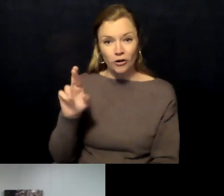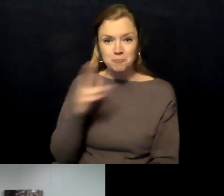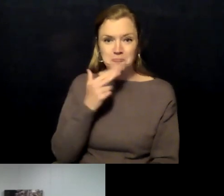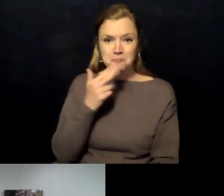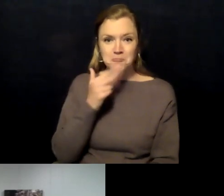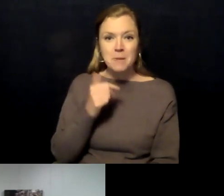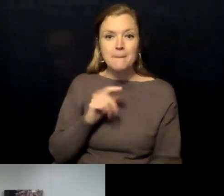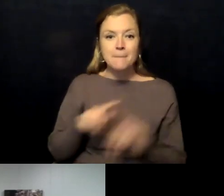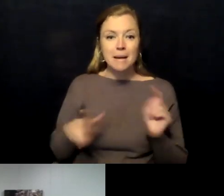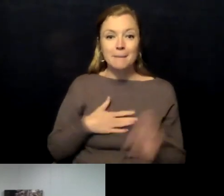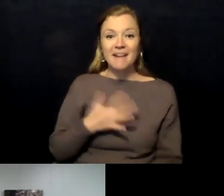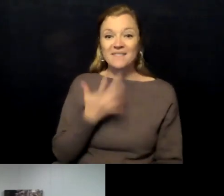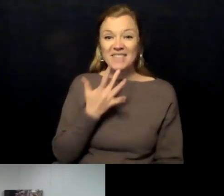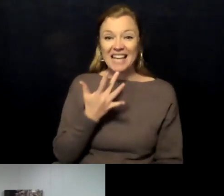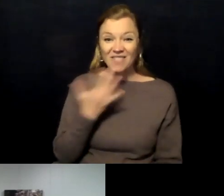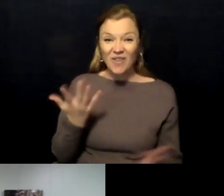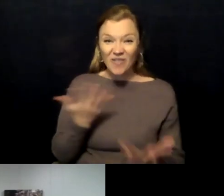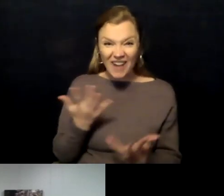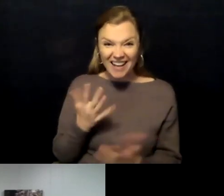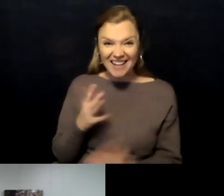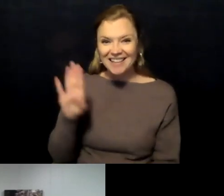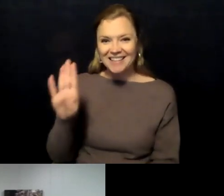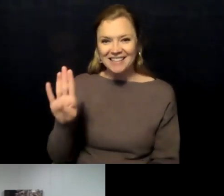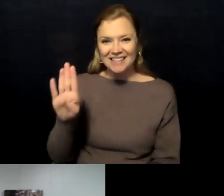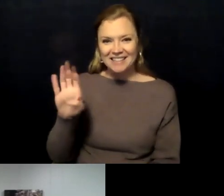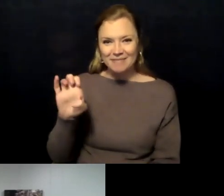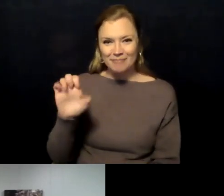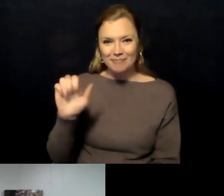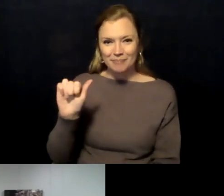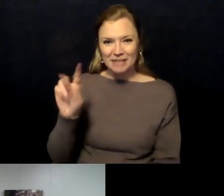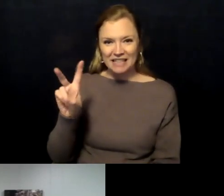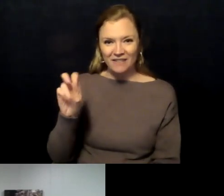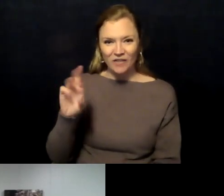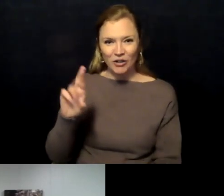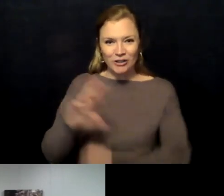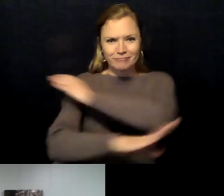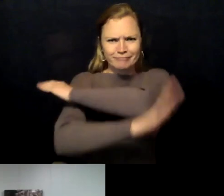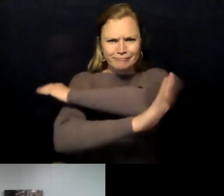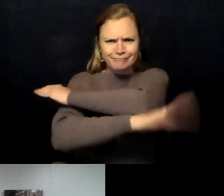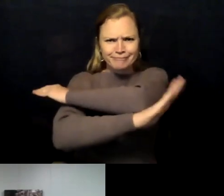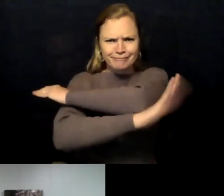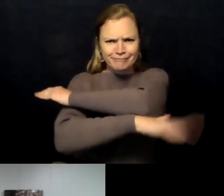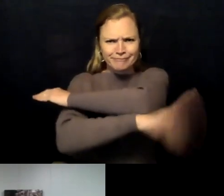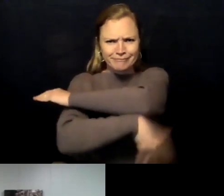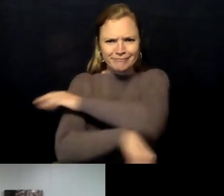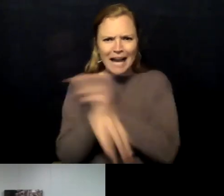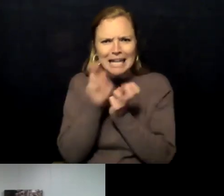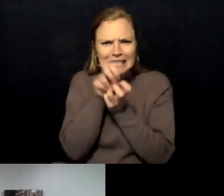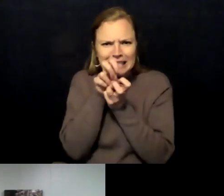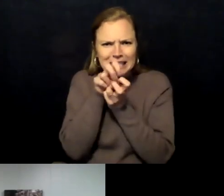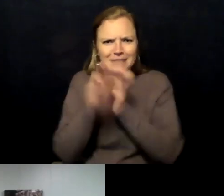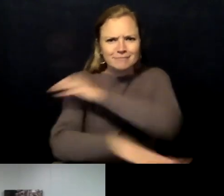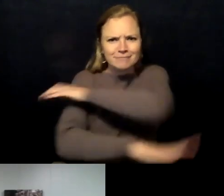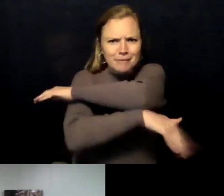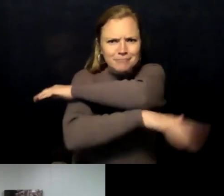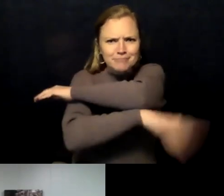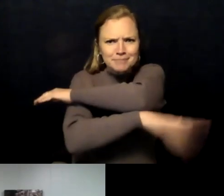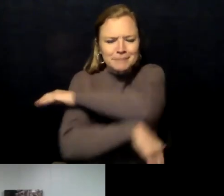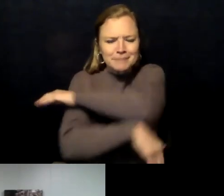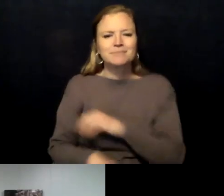actually the beavers. They are so- and it's funny I think Matt Sellers in one of